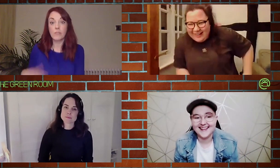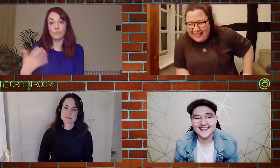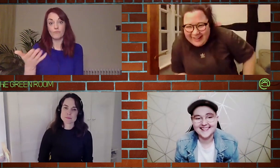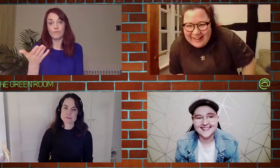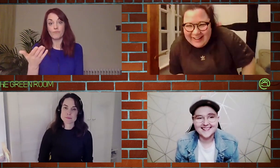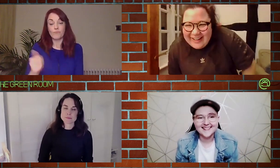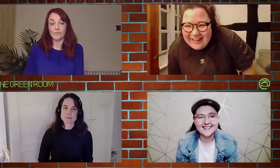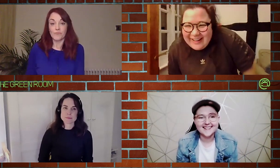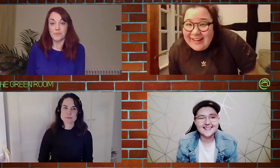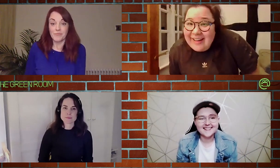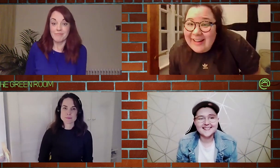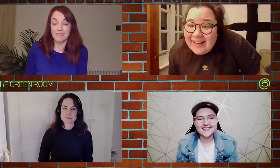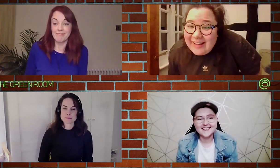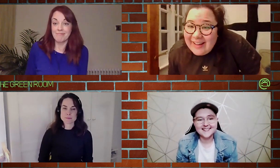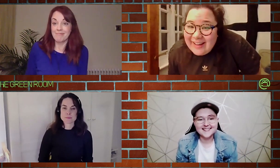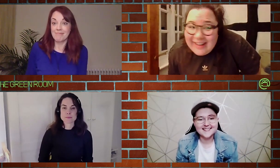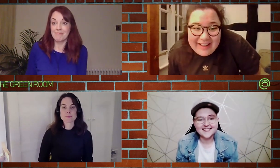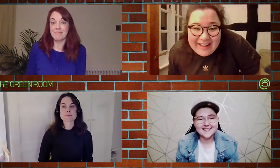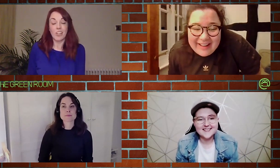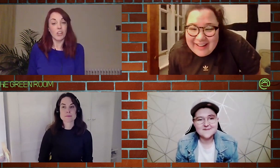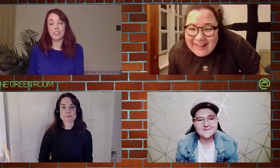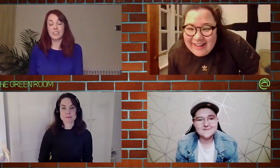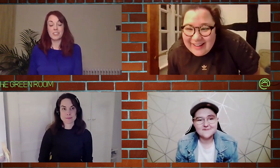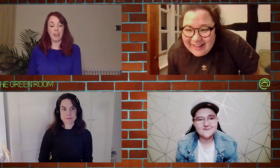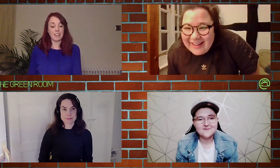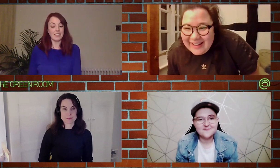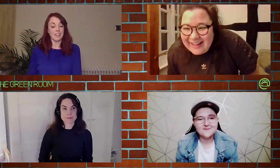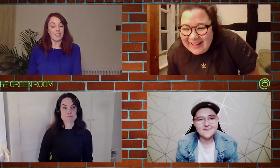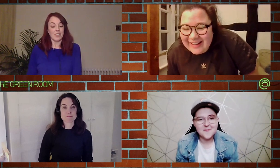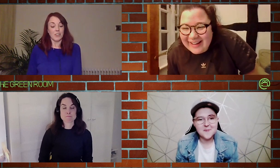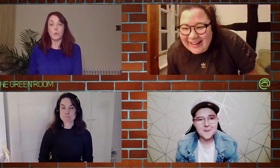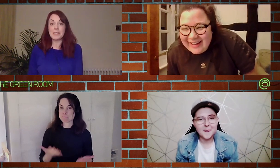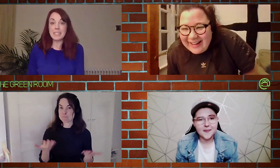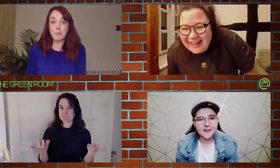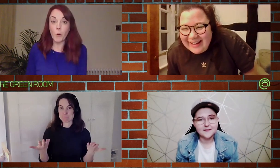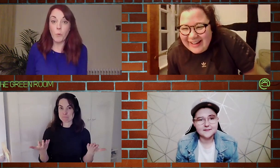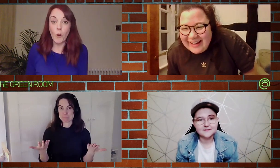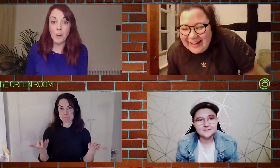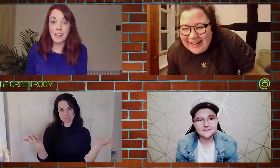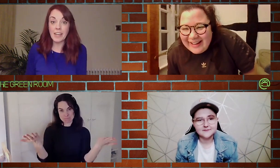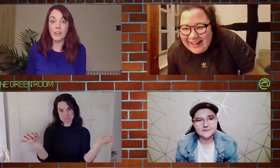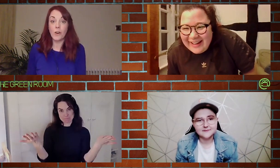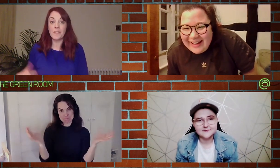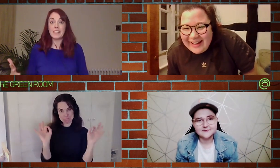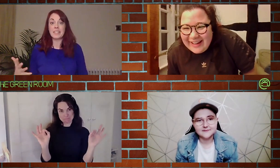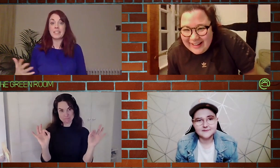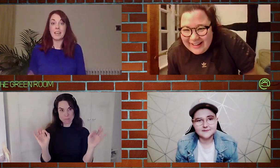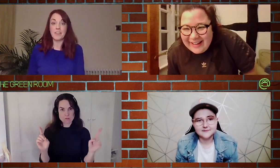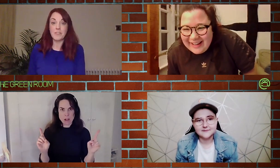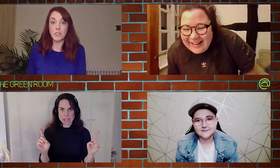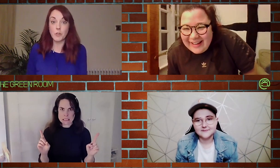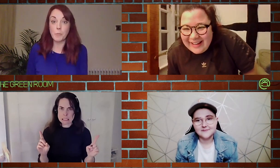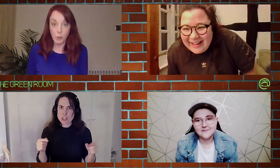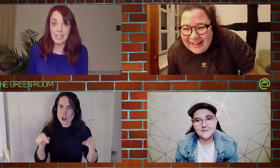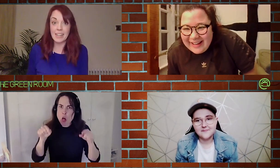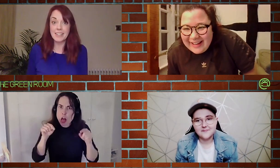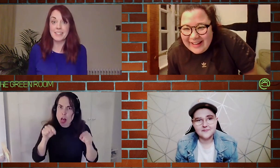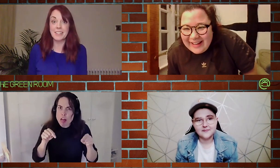So, Billy Connolly, must be right. BM: Aye. Great so we'll need to put a warning on this video podcast.